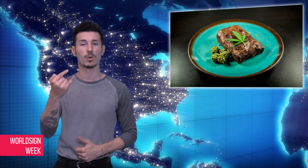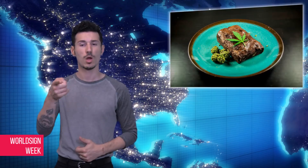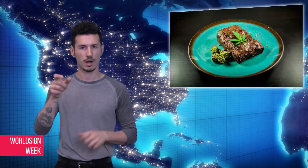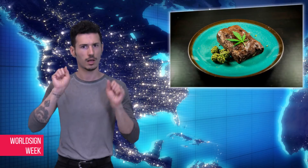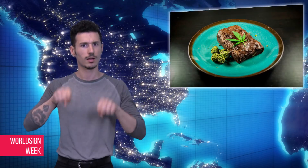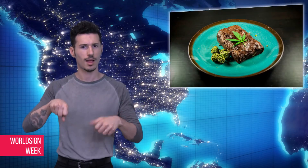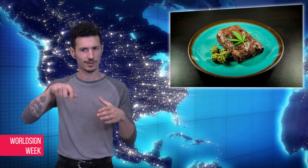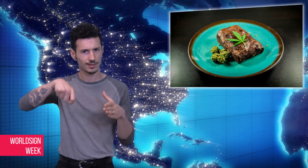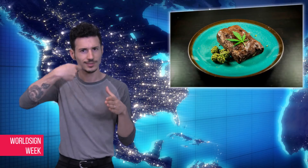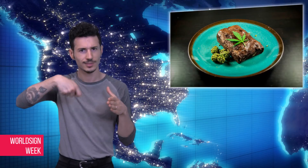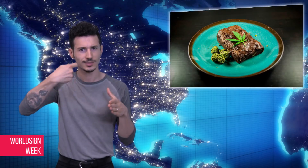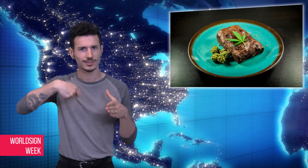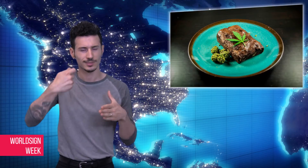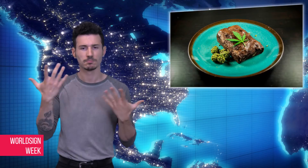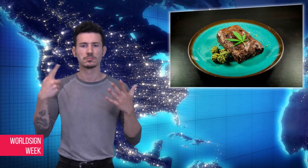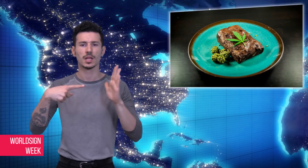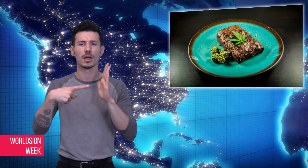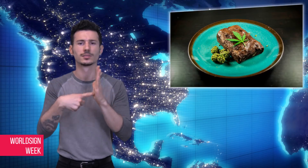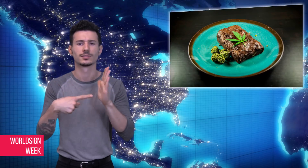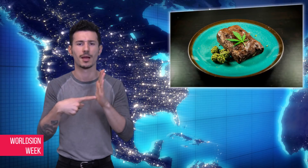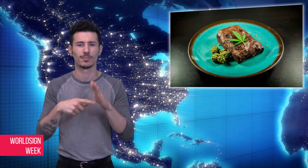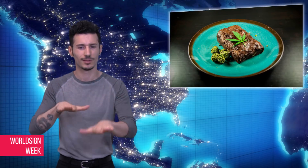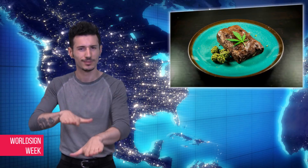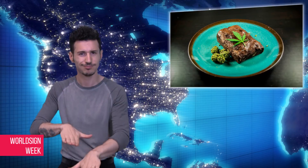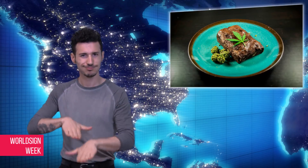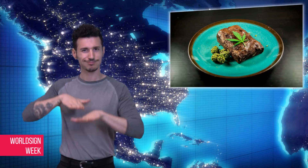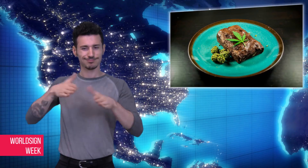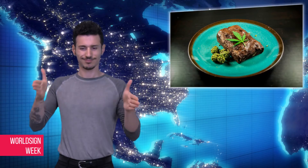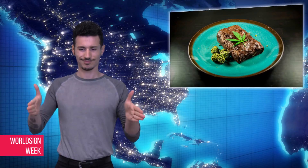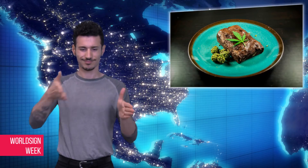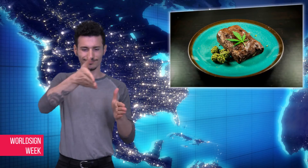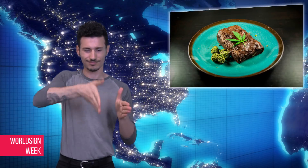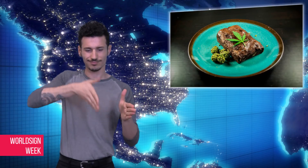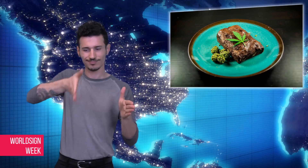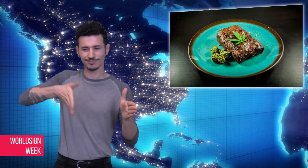Edible - marijuana can also be